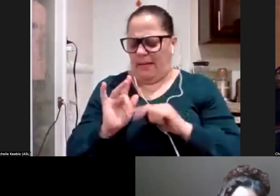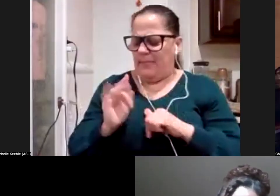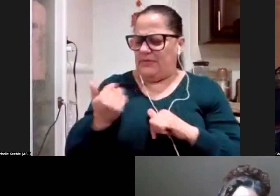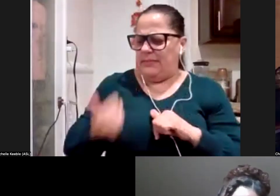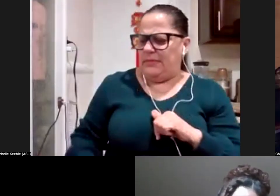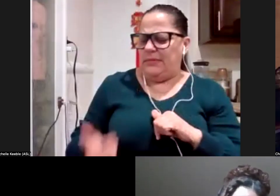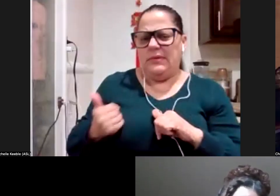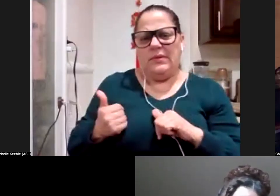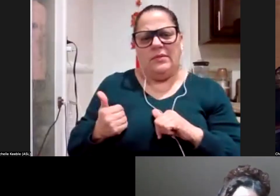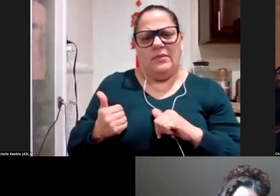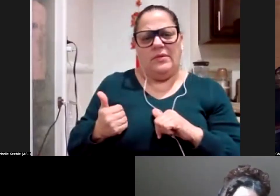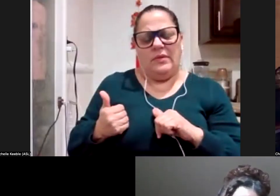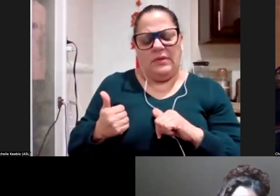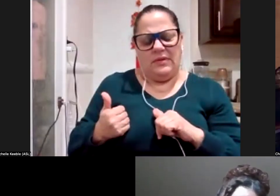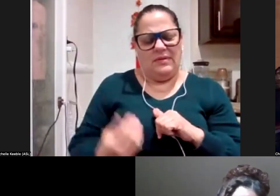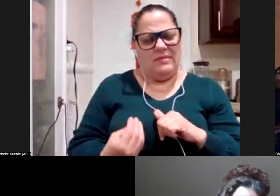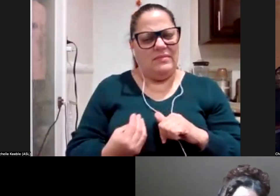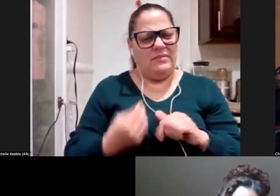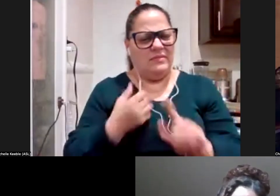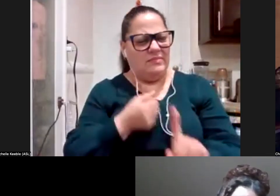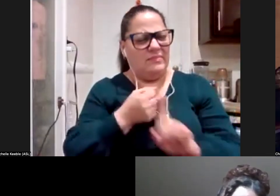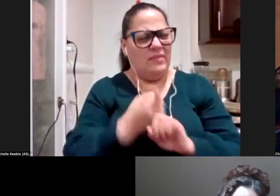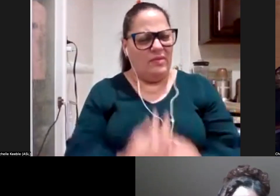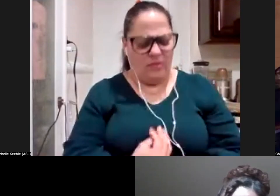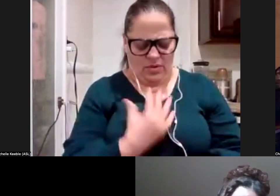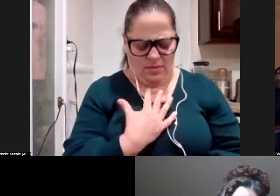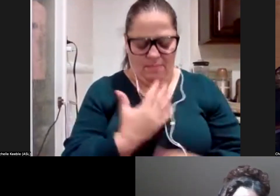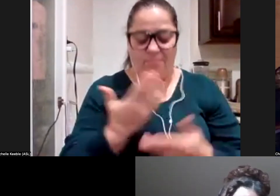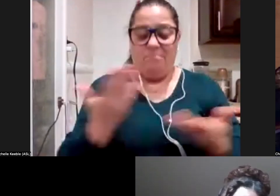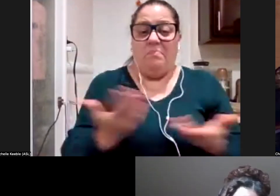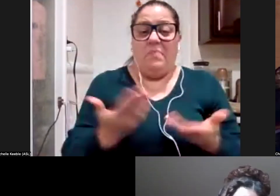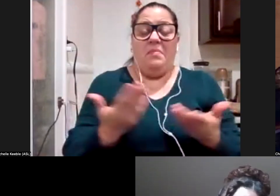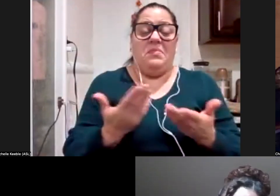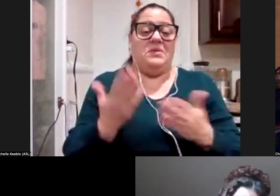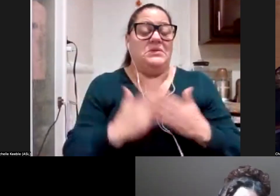know the fact that it affected me that way said maybe we did something right here that no matter